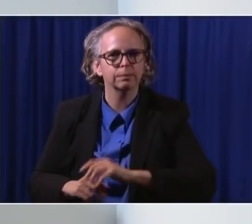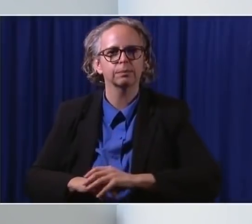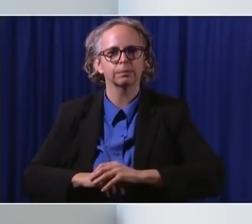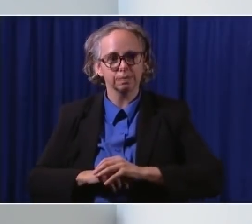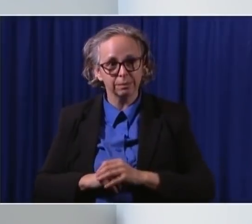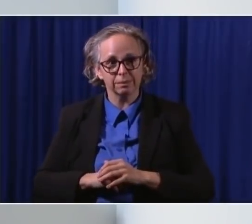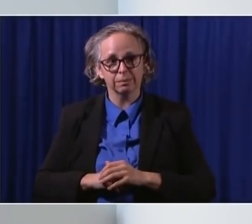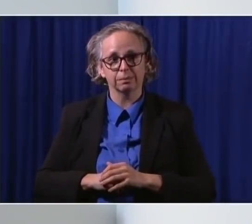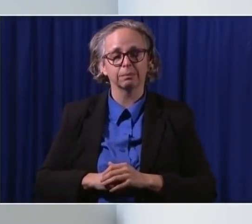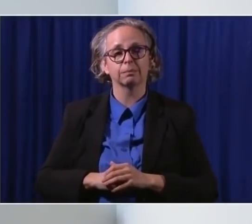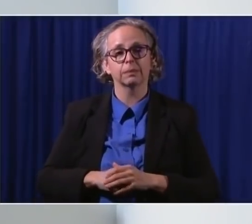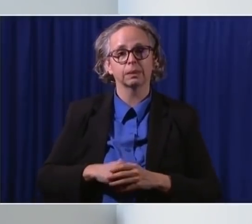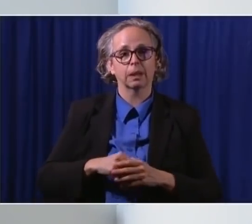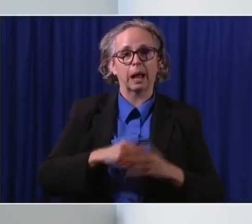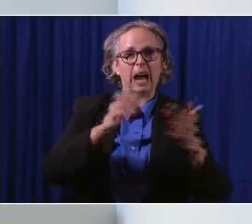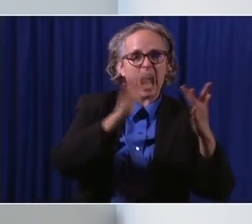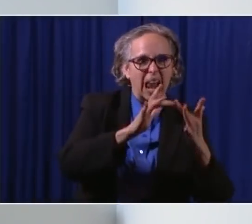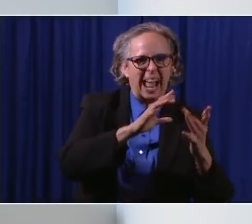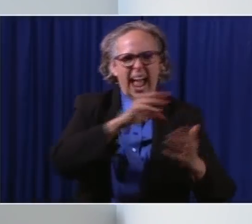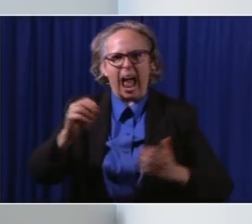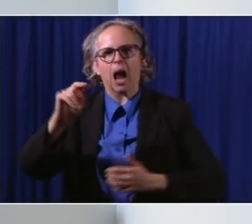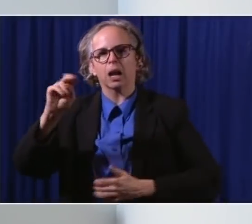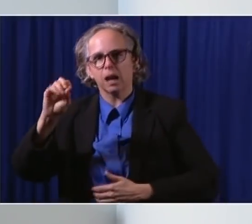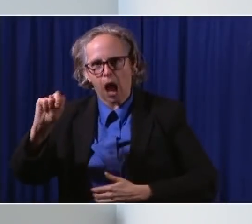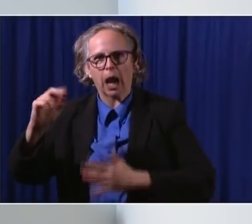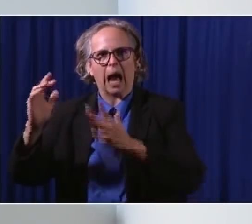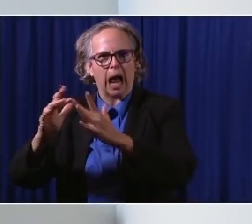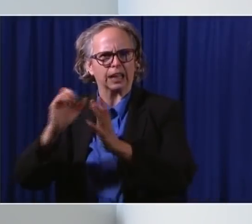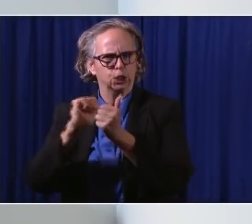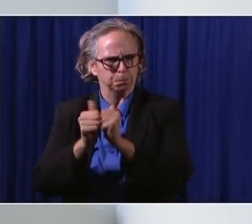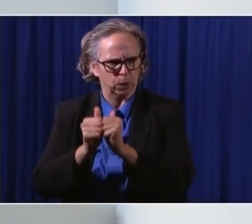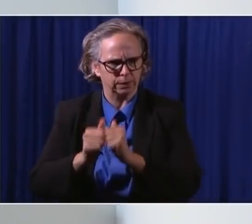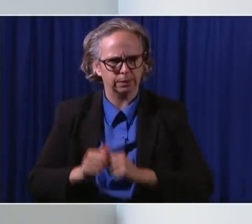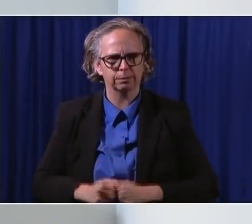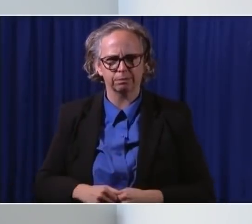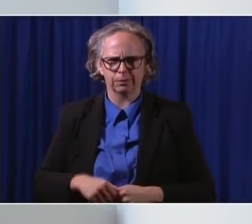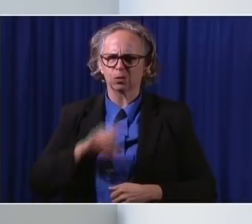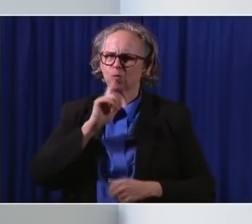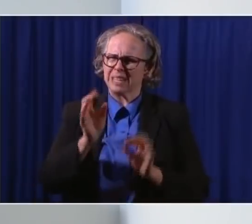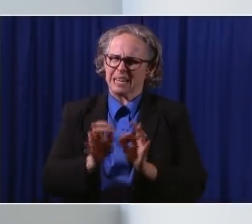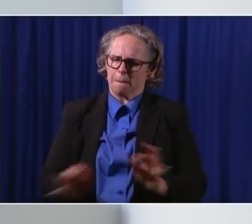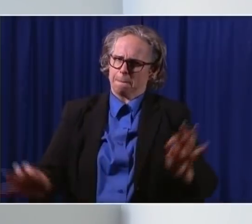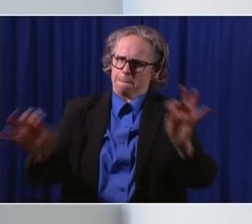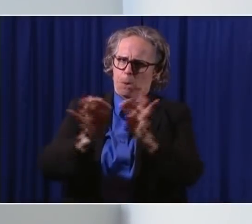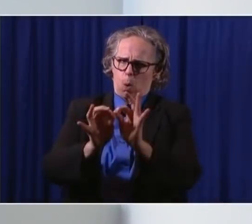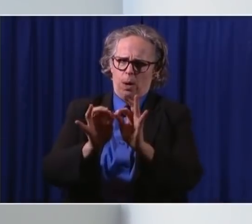AND NONCONTACT COMPETITION TO RESUME FOR ALL SPORTS. YOU HAVE TO LISTEN CAREFULLY TO THIS TO MAKE SURE YOU UNDERSTAND THE RESTRICTIONS INVOLVED IN DOING SO. BECAUSE